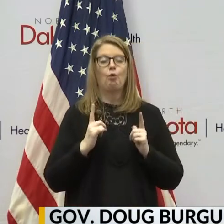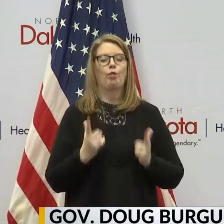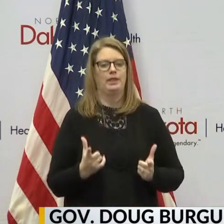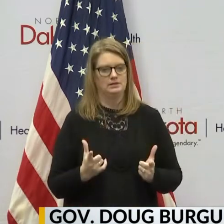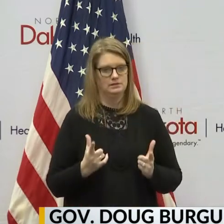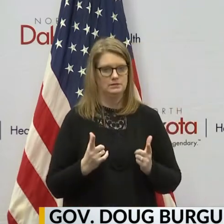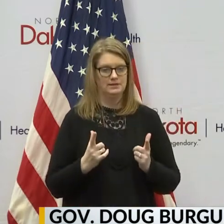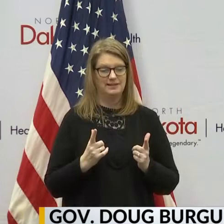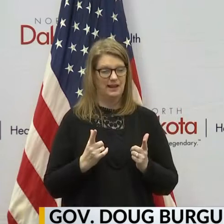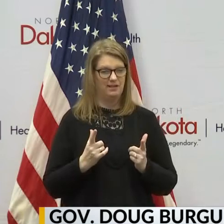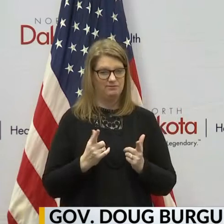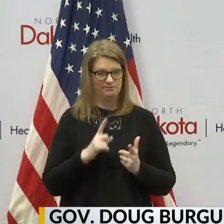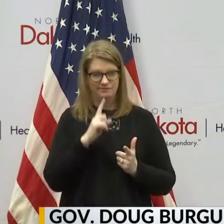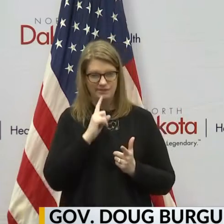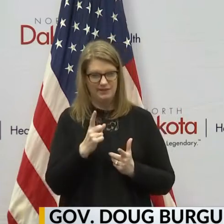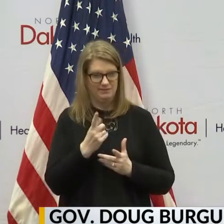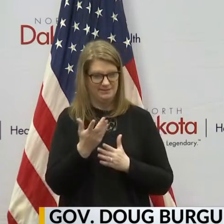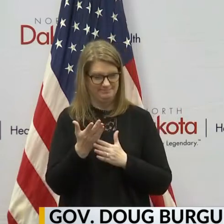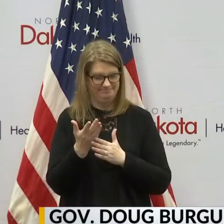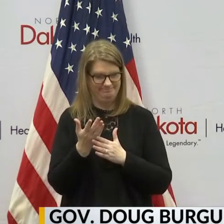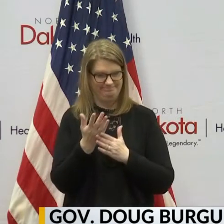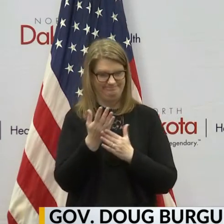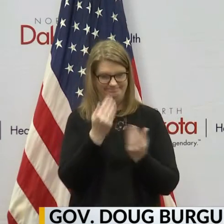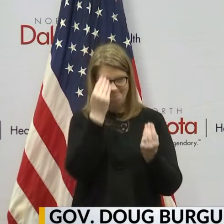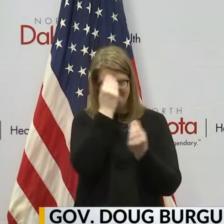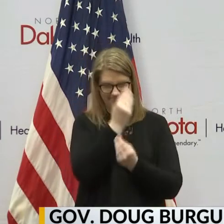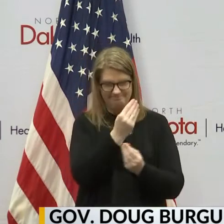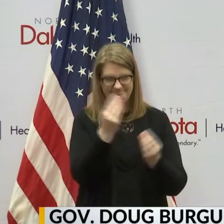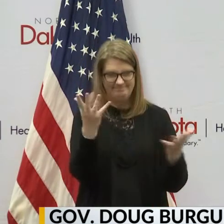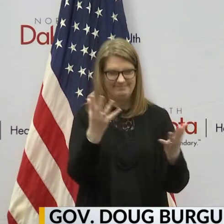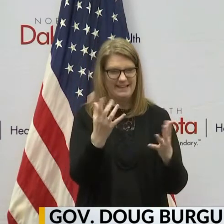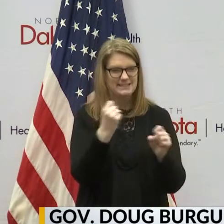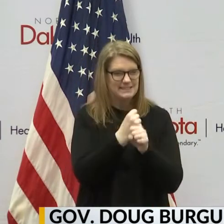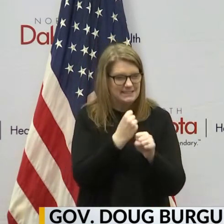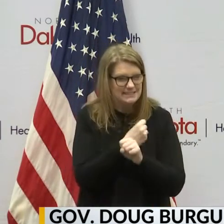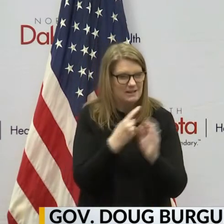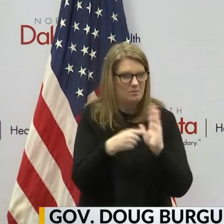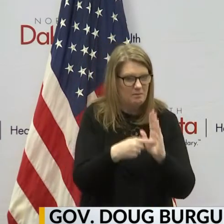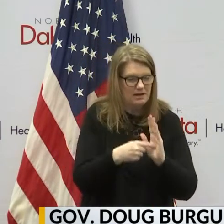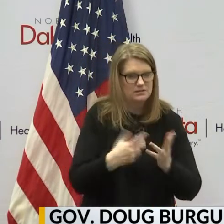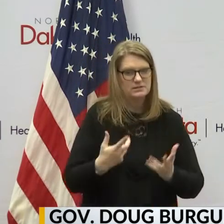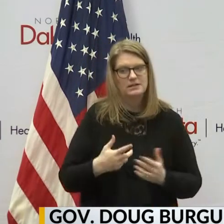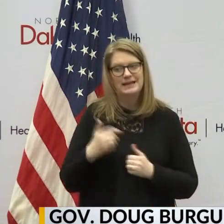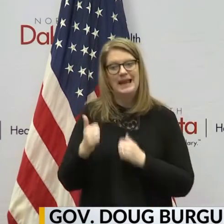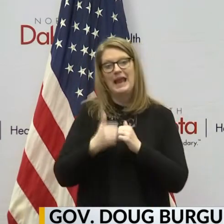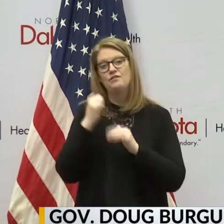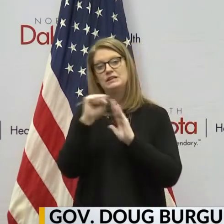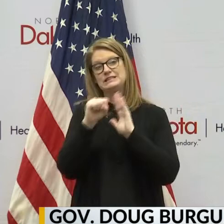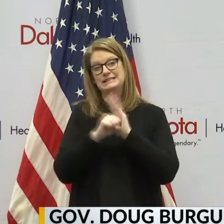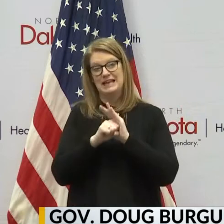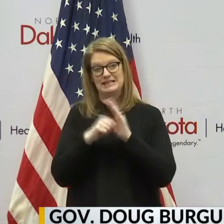OUTSET, THESE MODELS ARE DEPENDENT ACTUALLY WITH MORE INPUT SO WE ONLY HAVE 94 INPUTS TO PUT IN THERE, WE ARE ACTUALLY, THIS IS THE EARLIEST I'VE WANTED TO SHARE ANY KIND